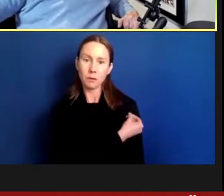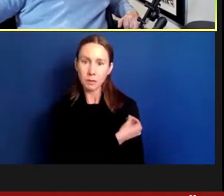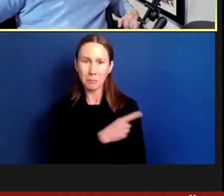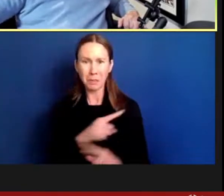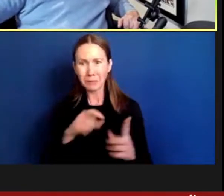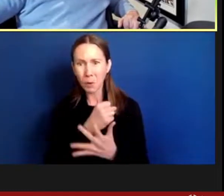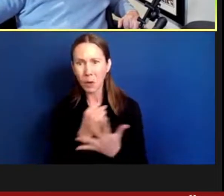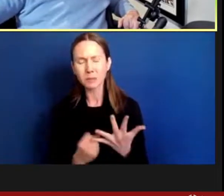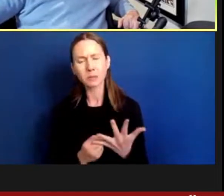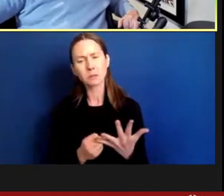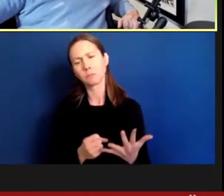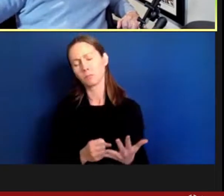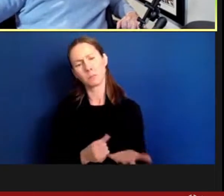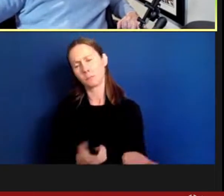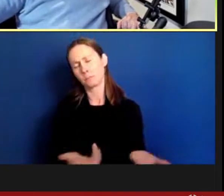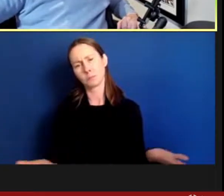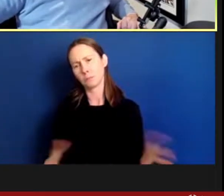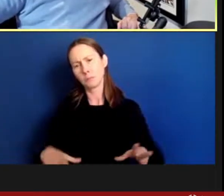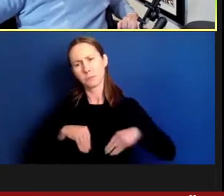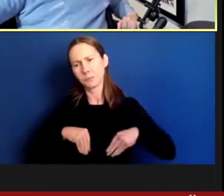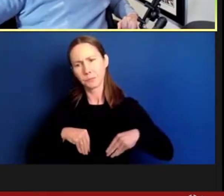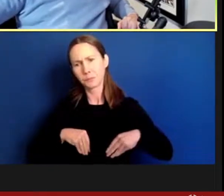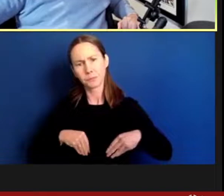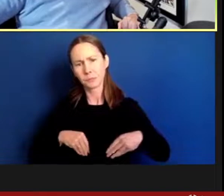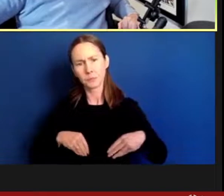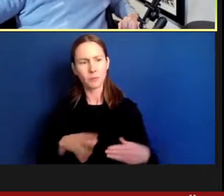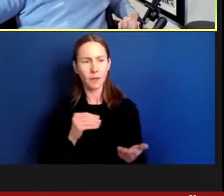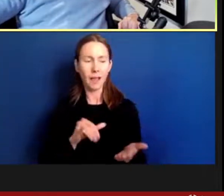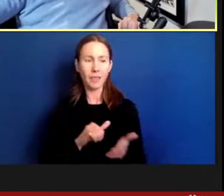In addition, the frameworks must also include people with disabilities